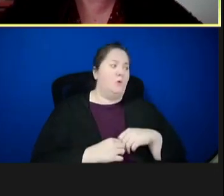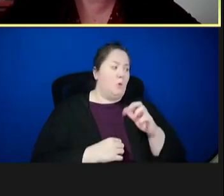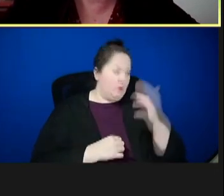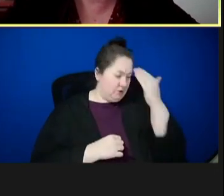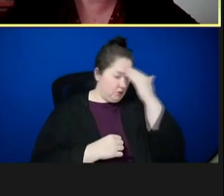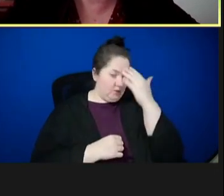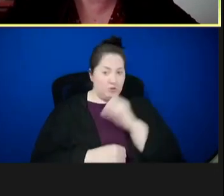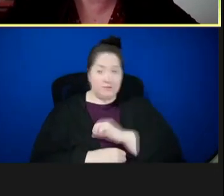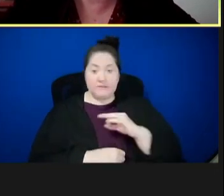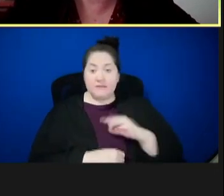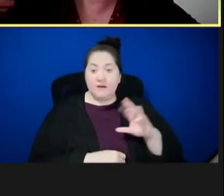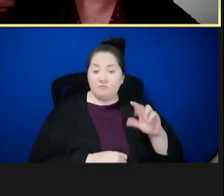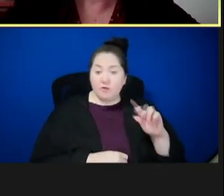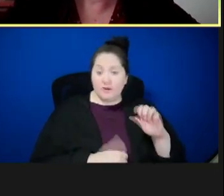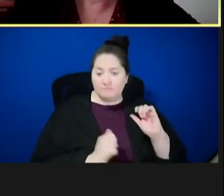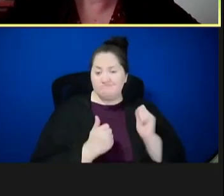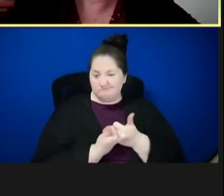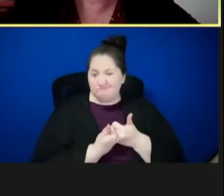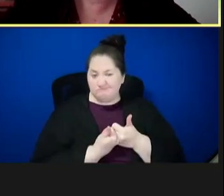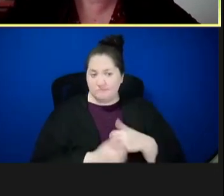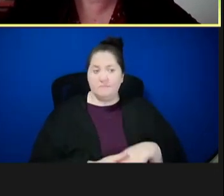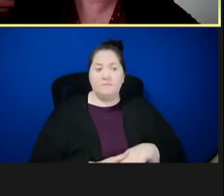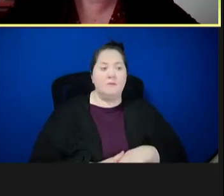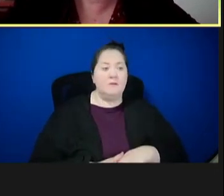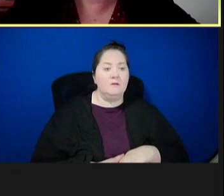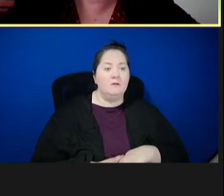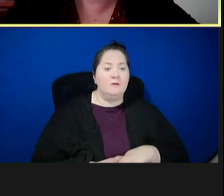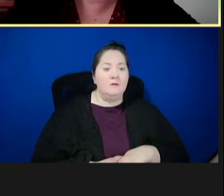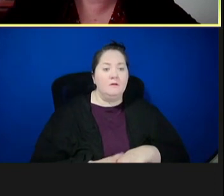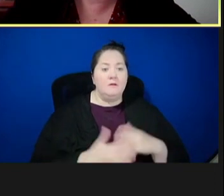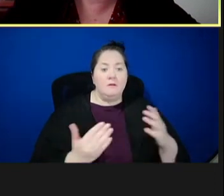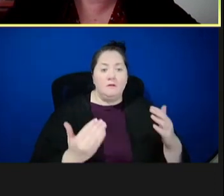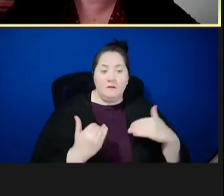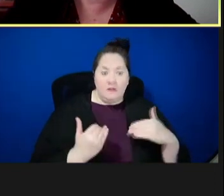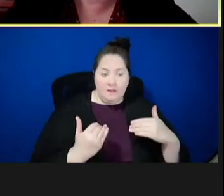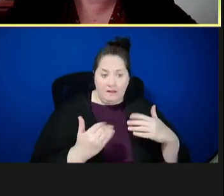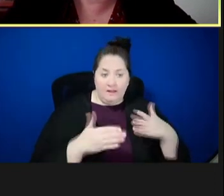rates are was really challenging. There was not an allowable use case. I think this is